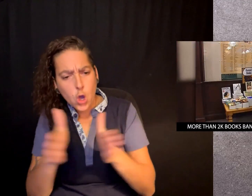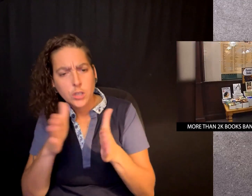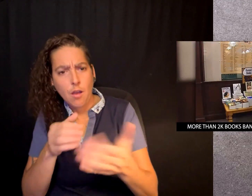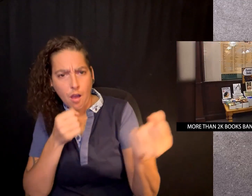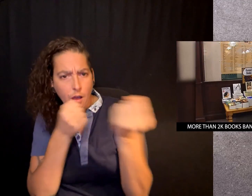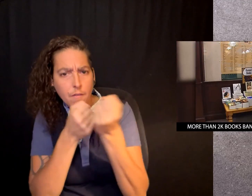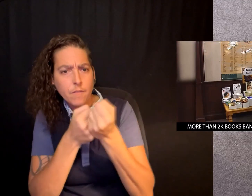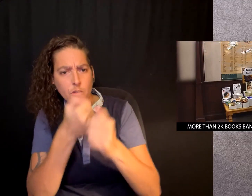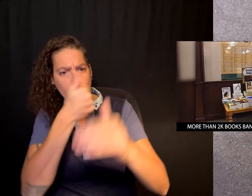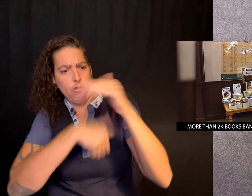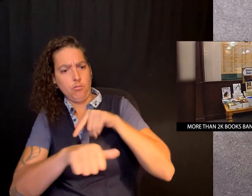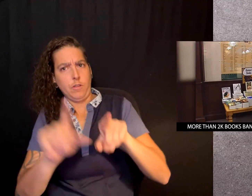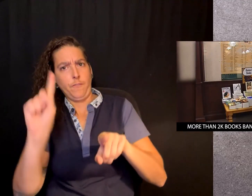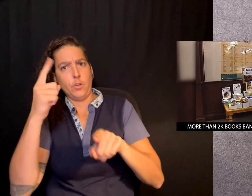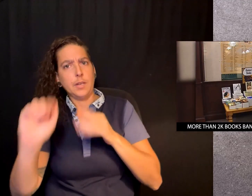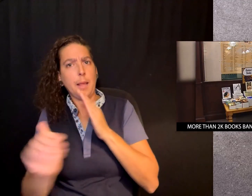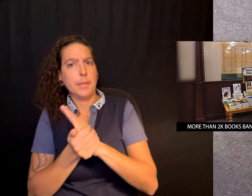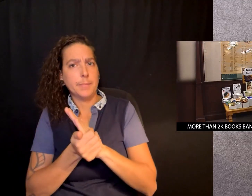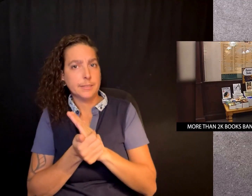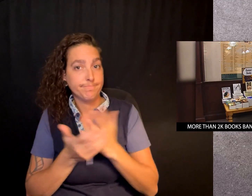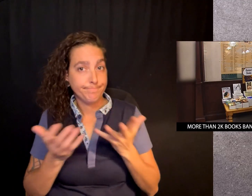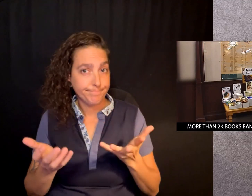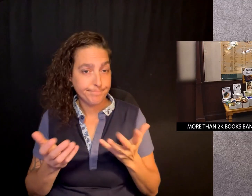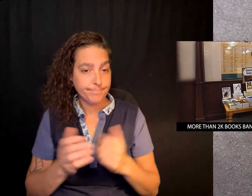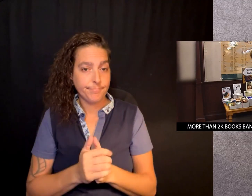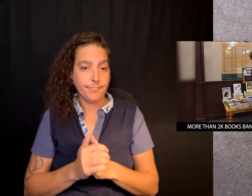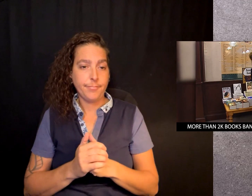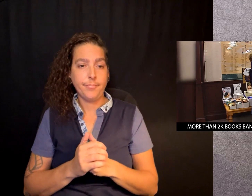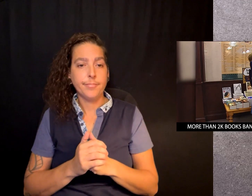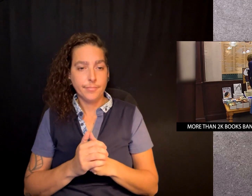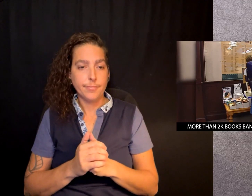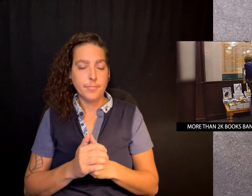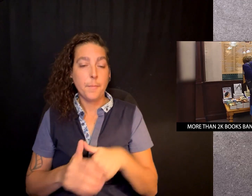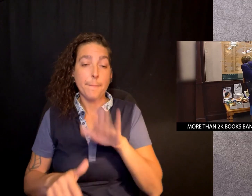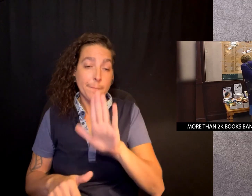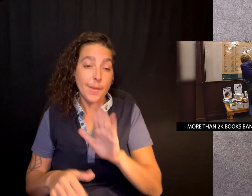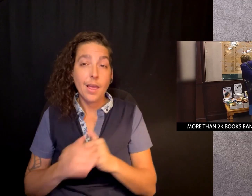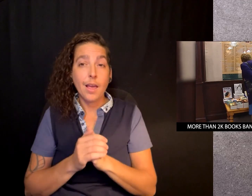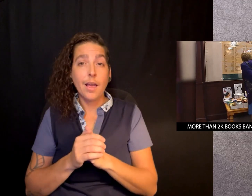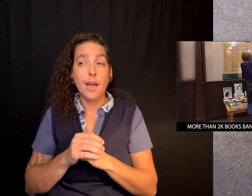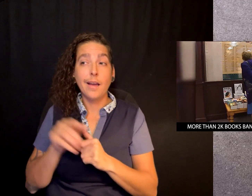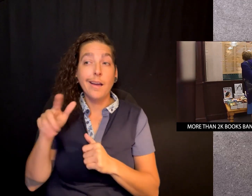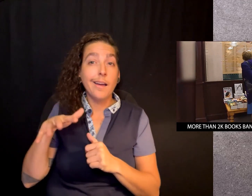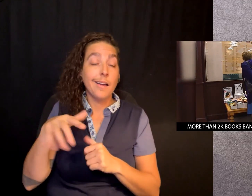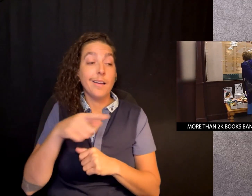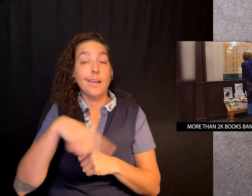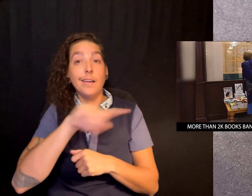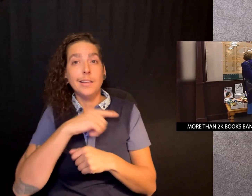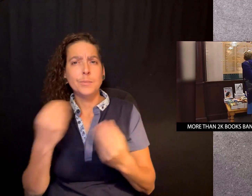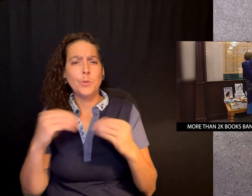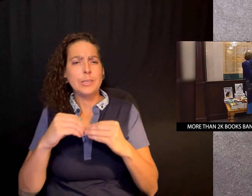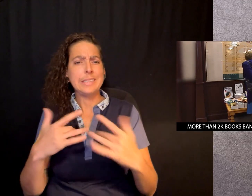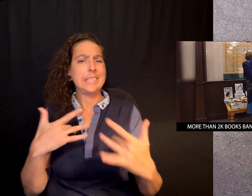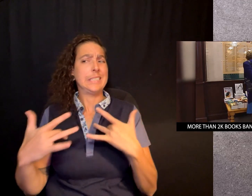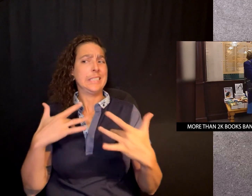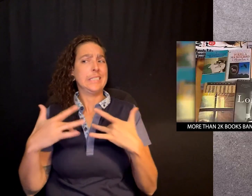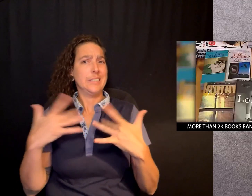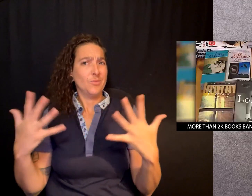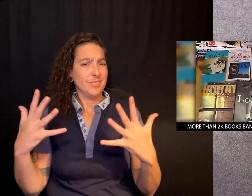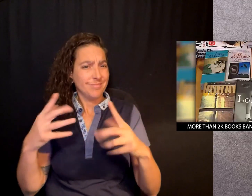advocate under the First Amendment but they are more concerned that schools are banning